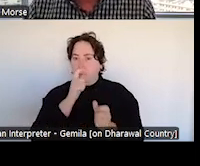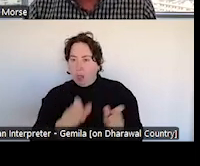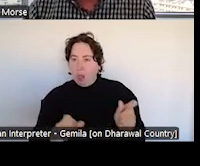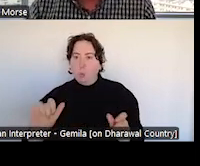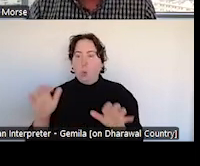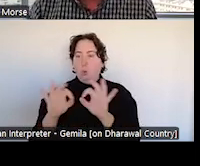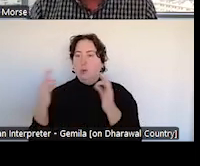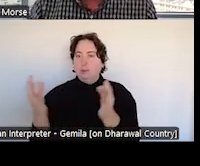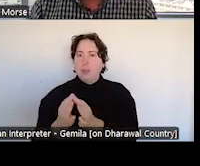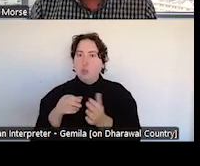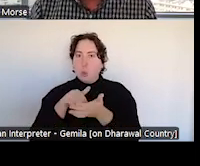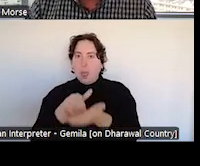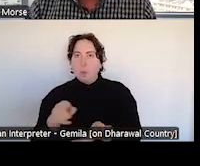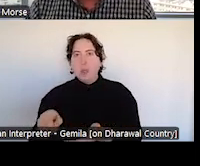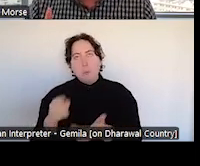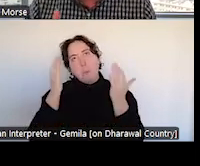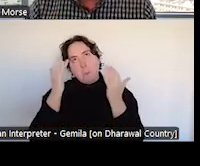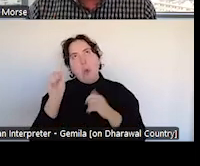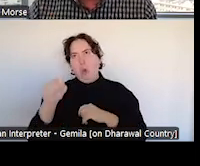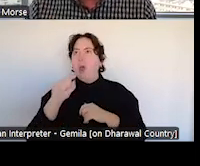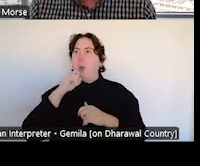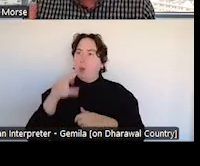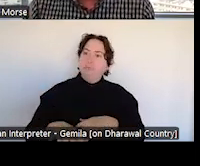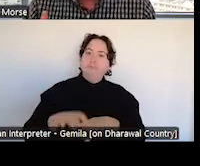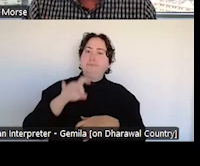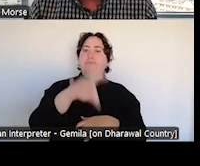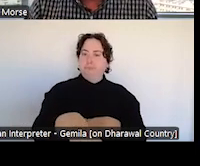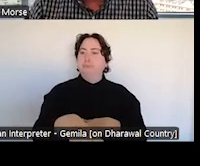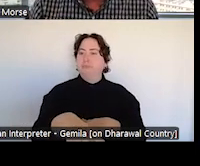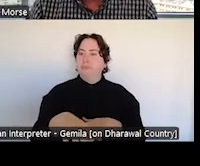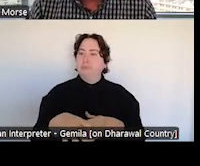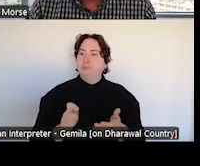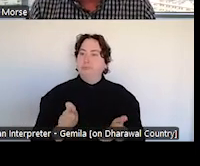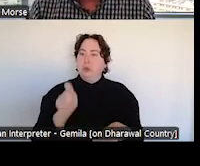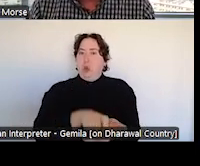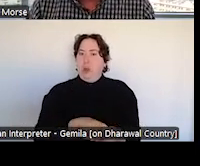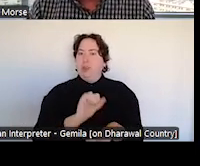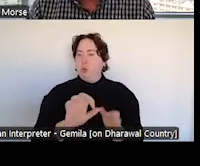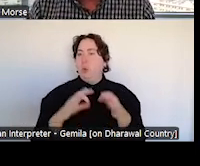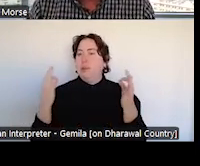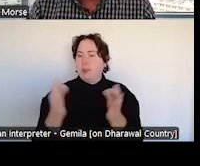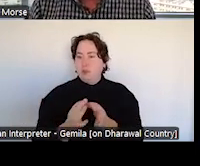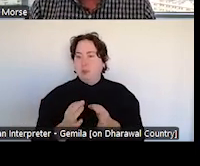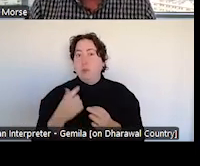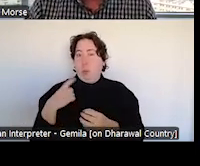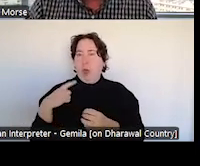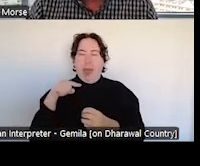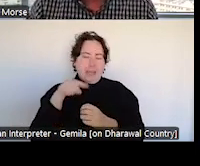supporting your organisation? Why should they support you in this particular campaign? Your